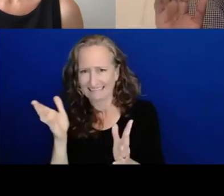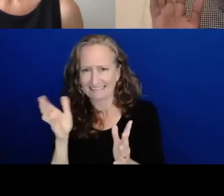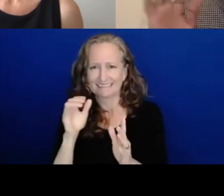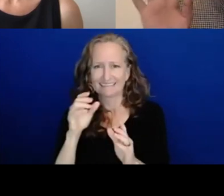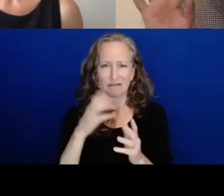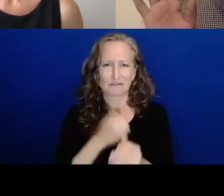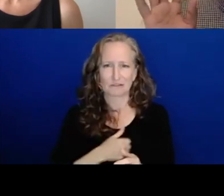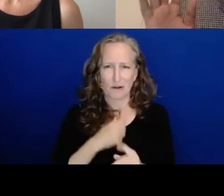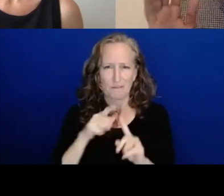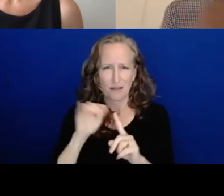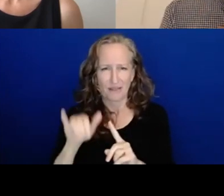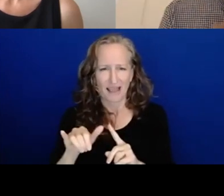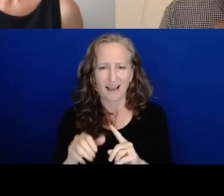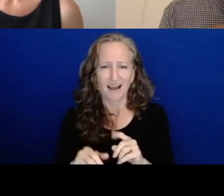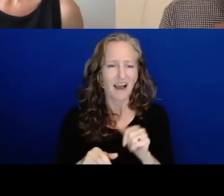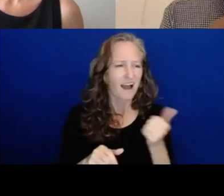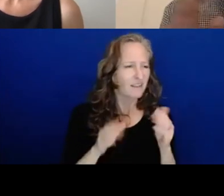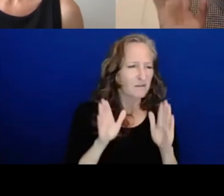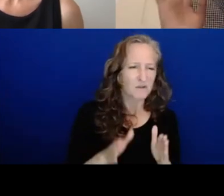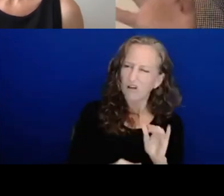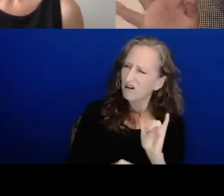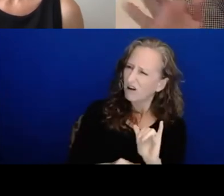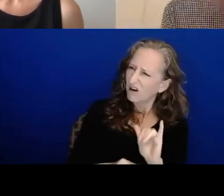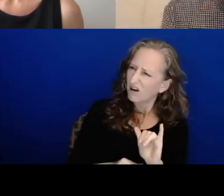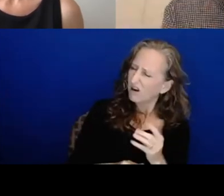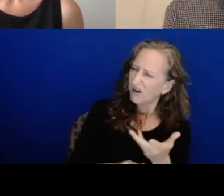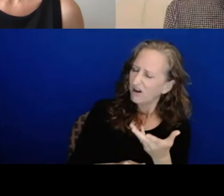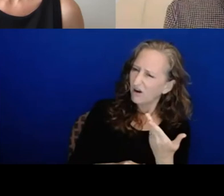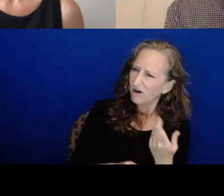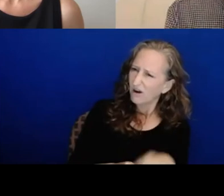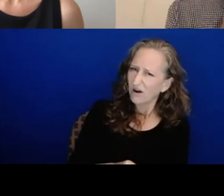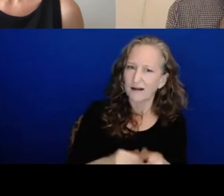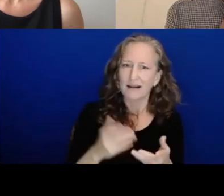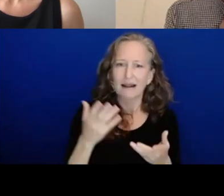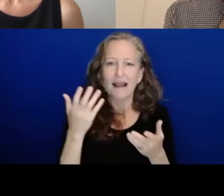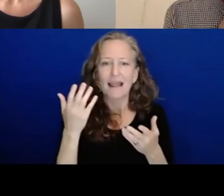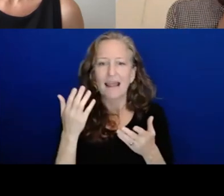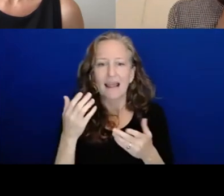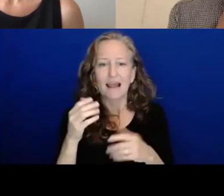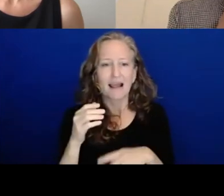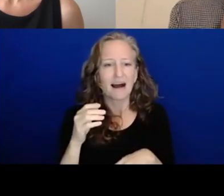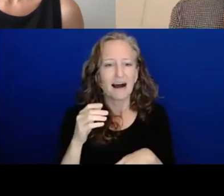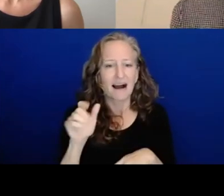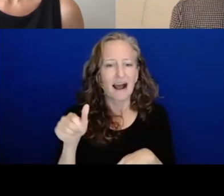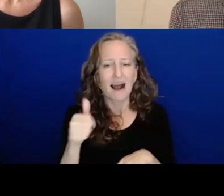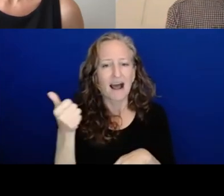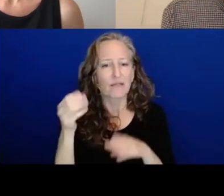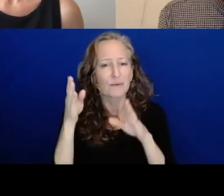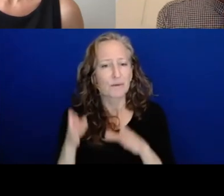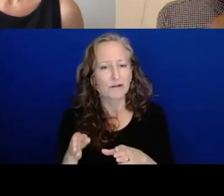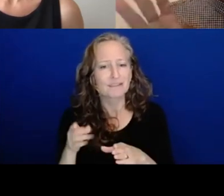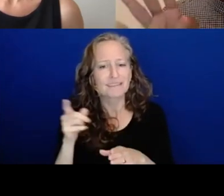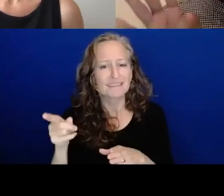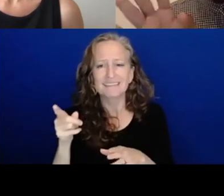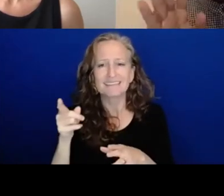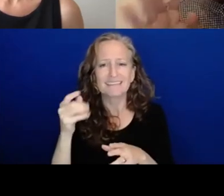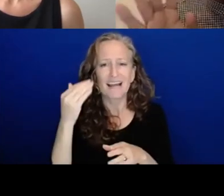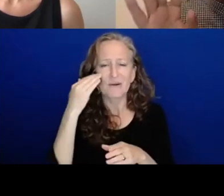But, you know, I know you are great. But I don't want you to think that I was taking